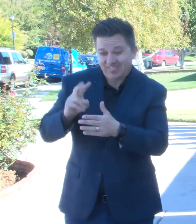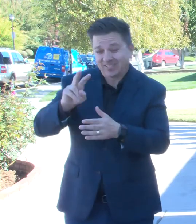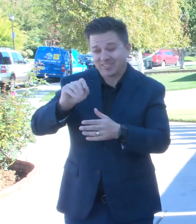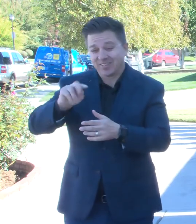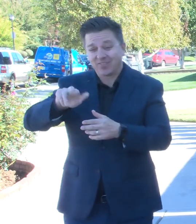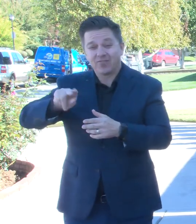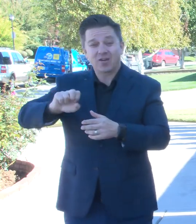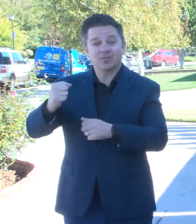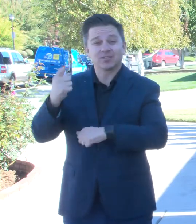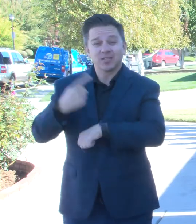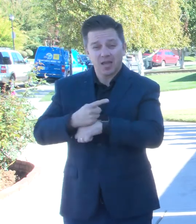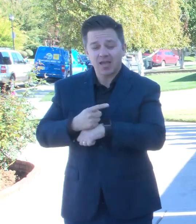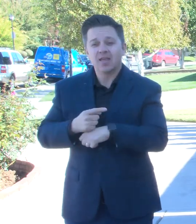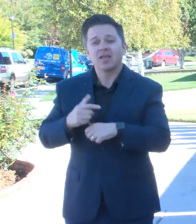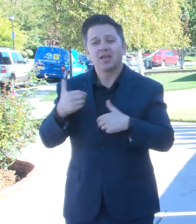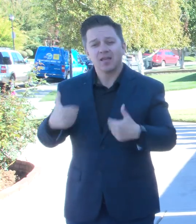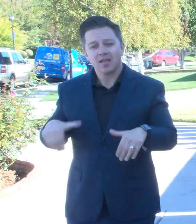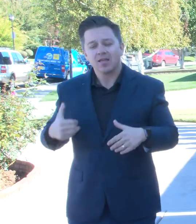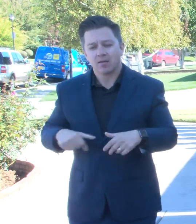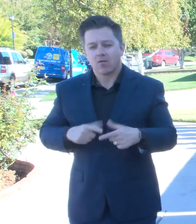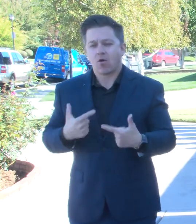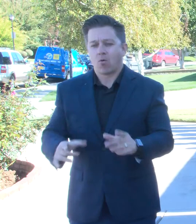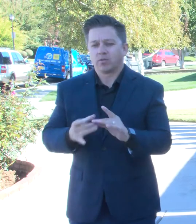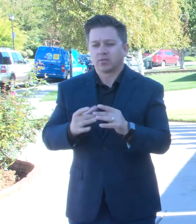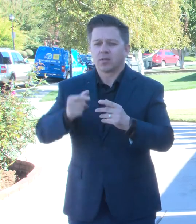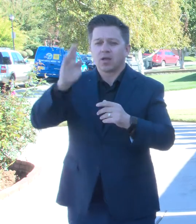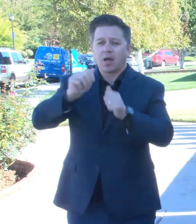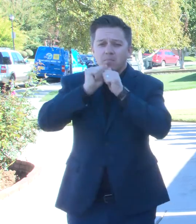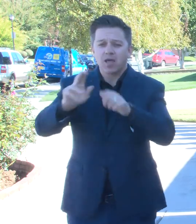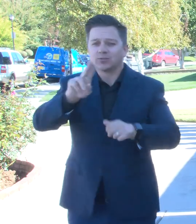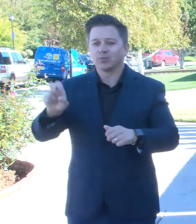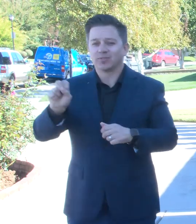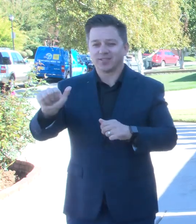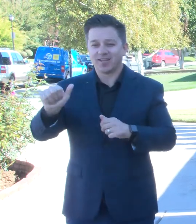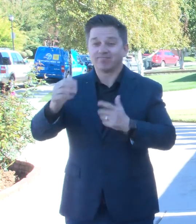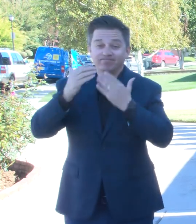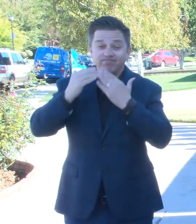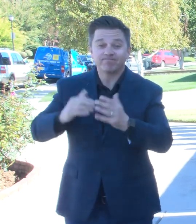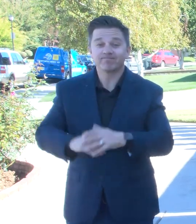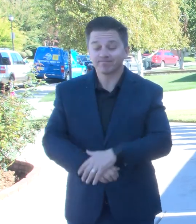and as was already said god bless united states of america thank you